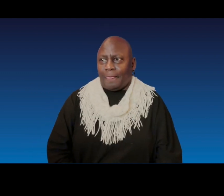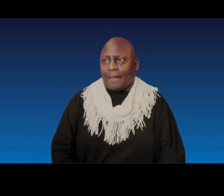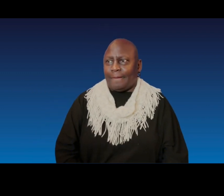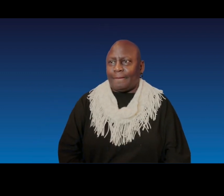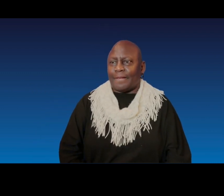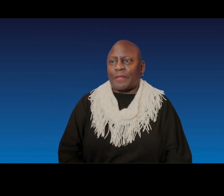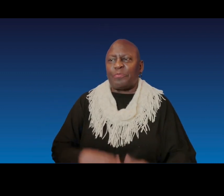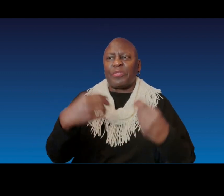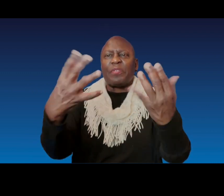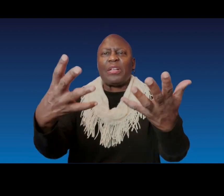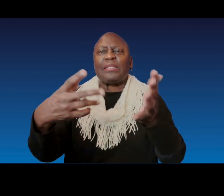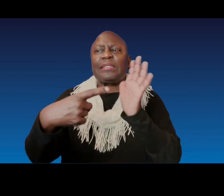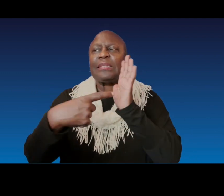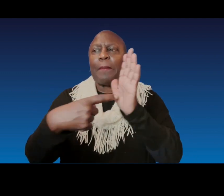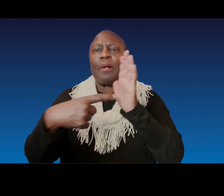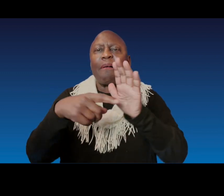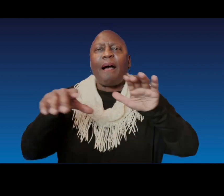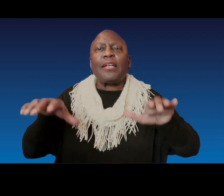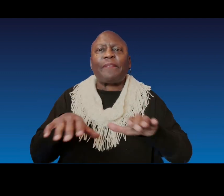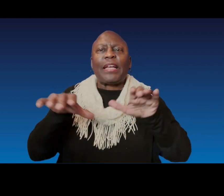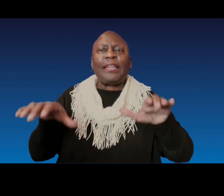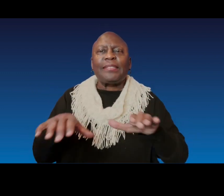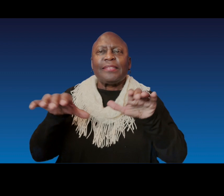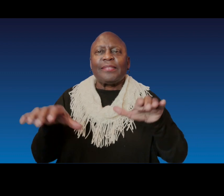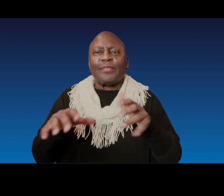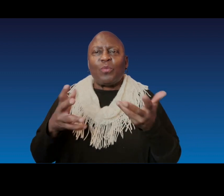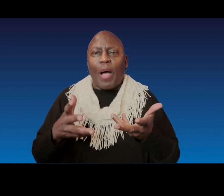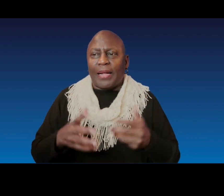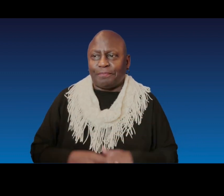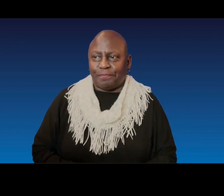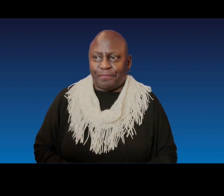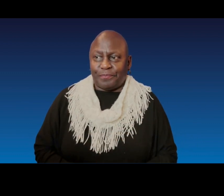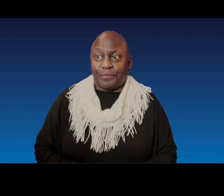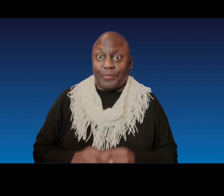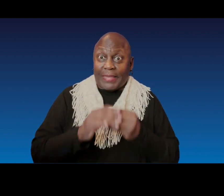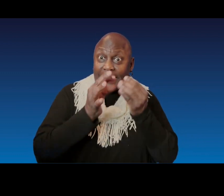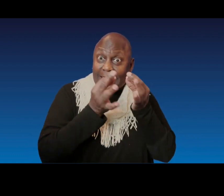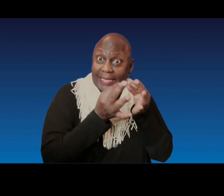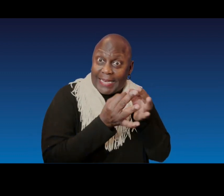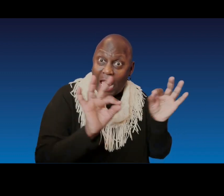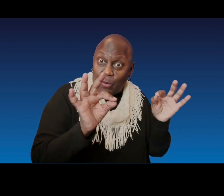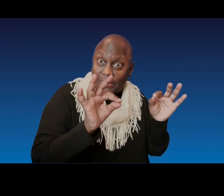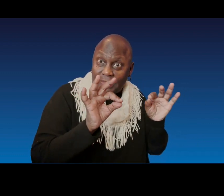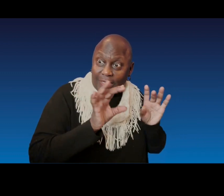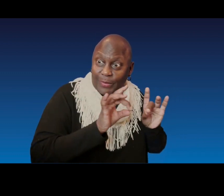Some don't have that because it goes back again to their infant years, and language deprivation.